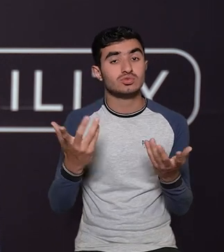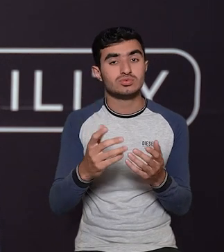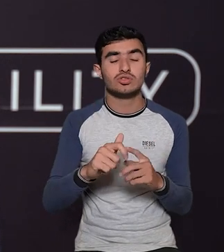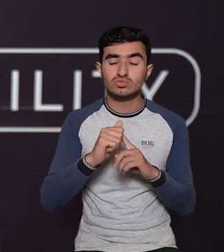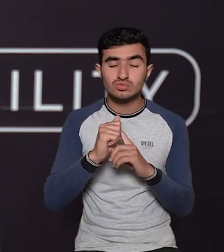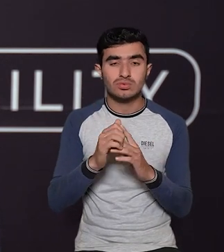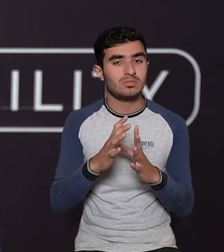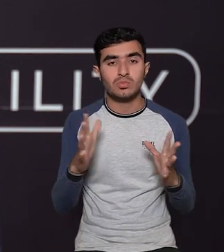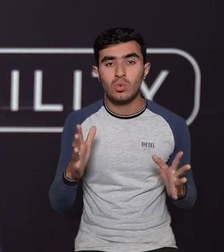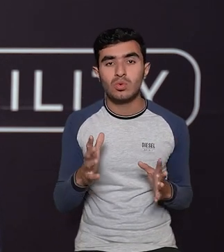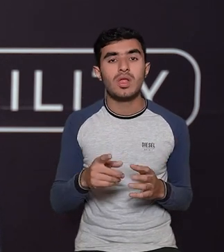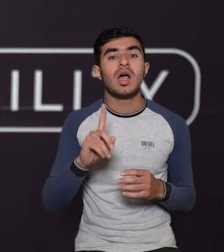years in the Senior School.